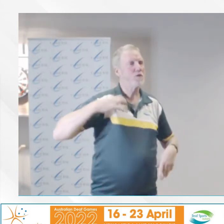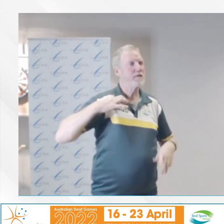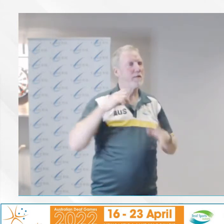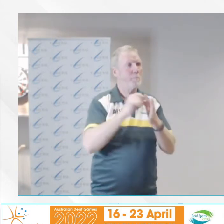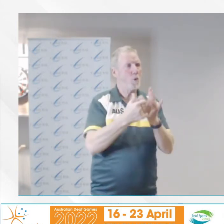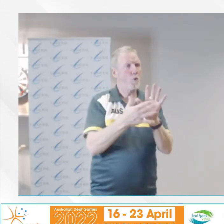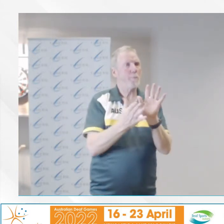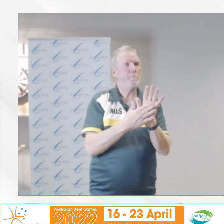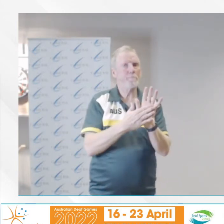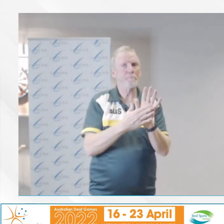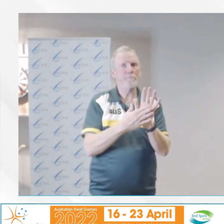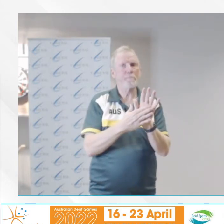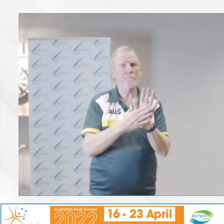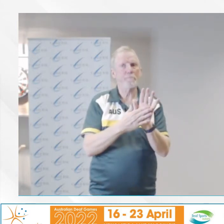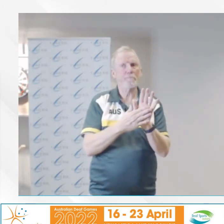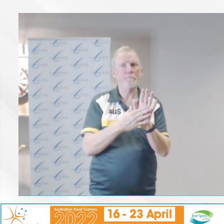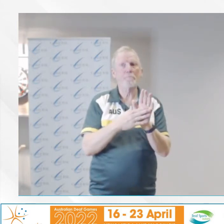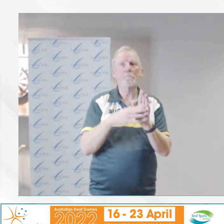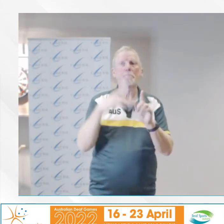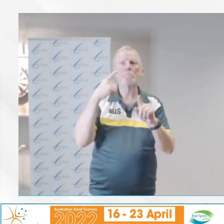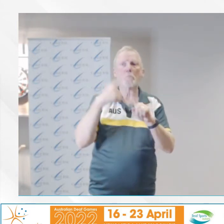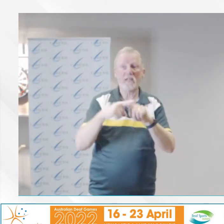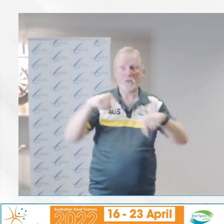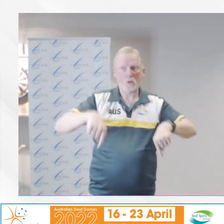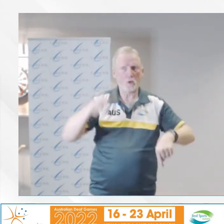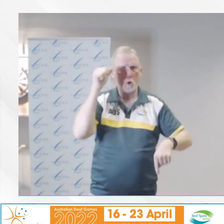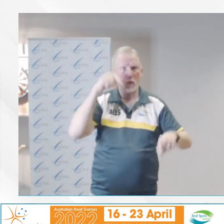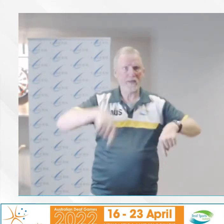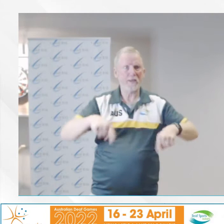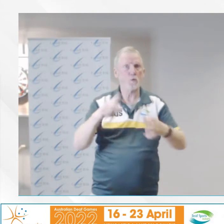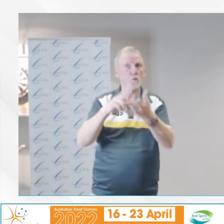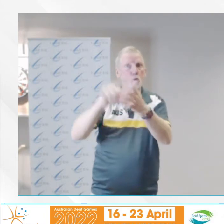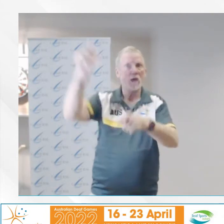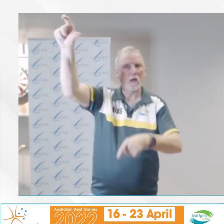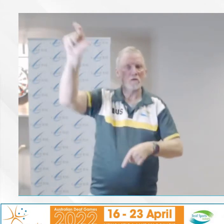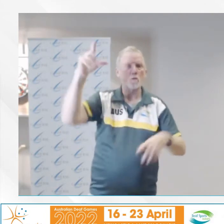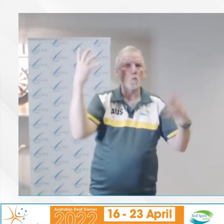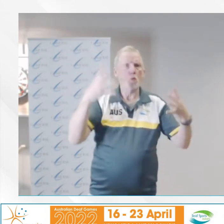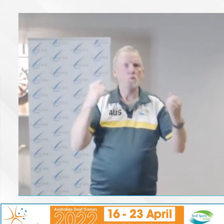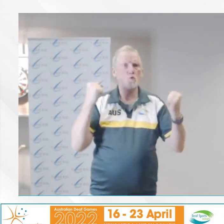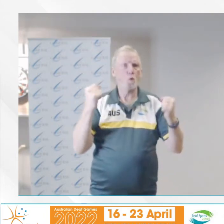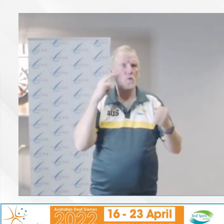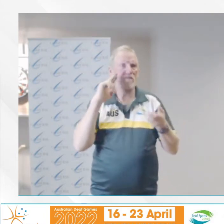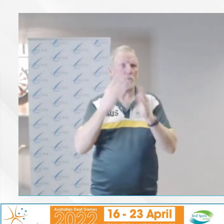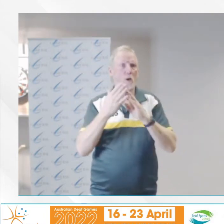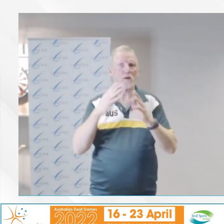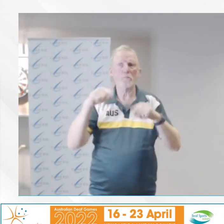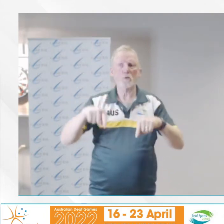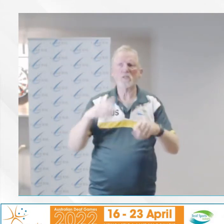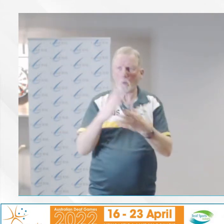so yes definitely we're looking for volunteers to assist with that but here in newcastle you